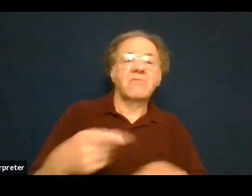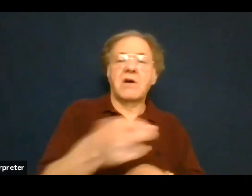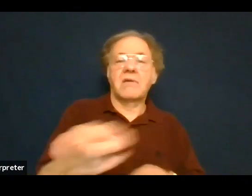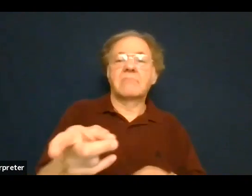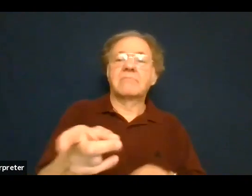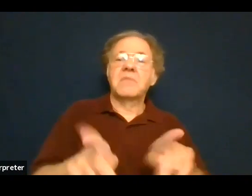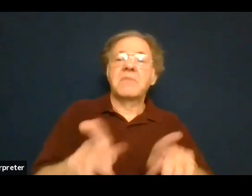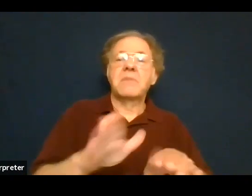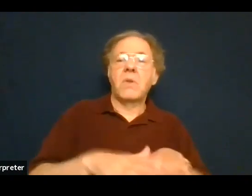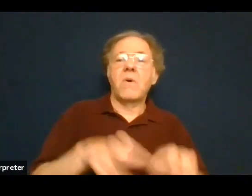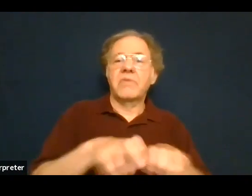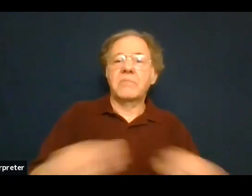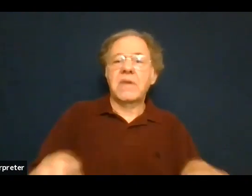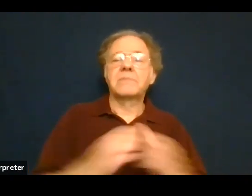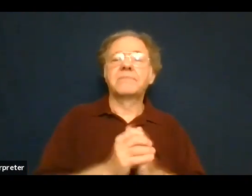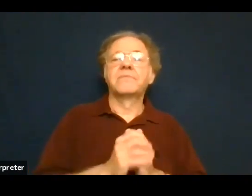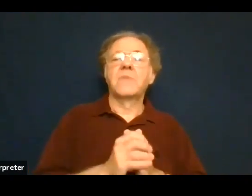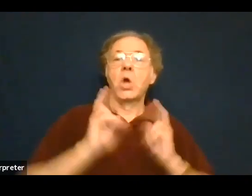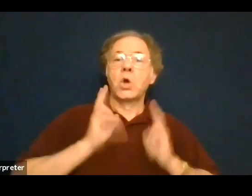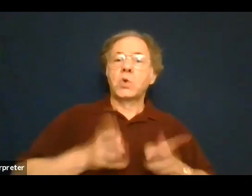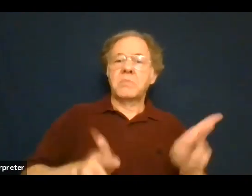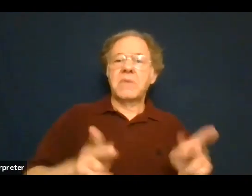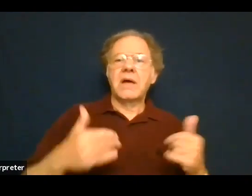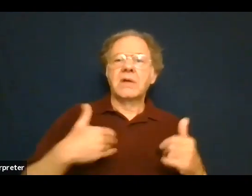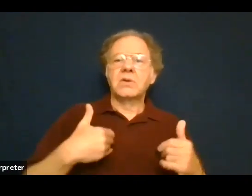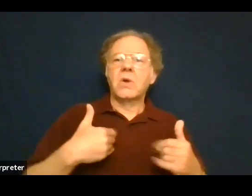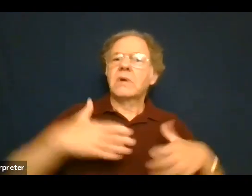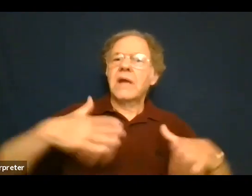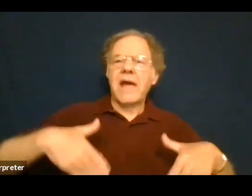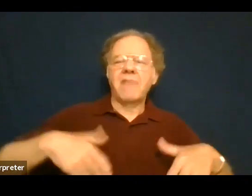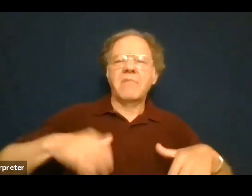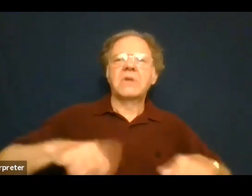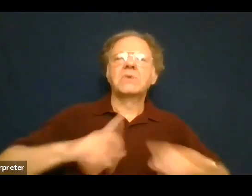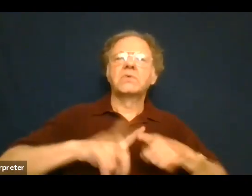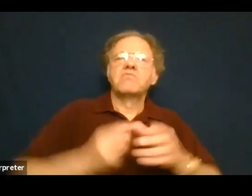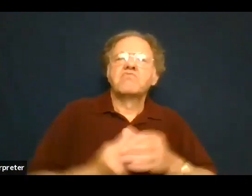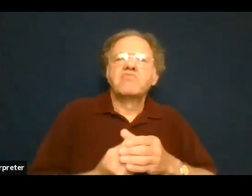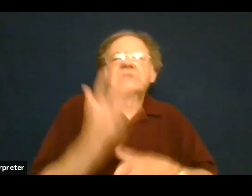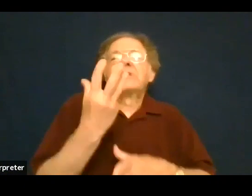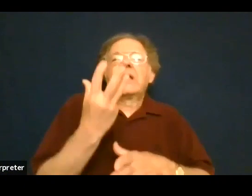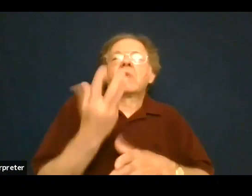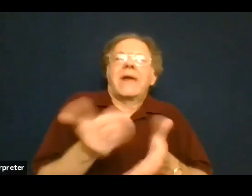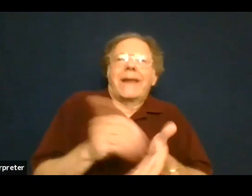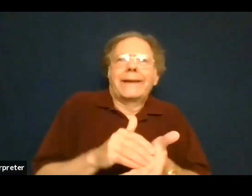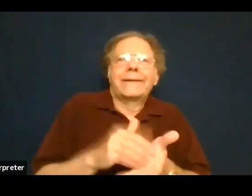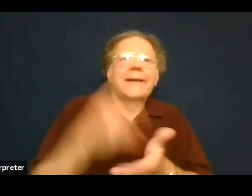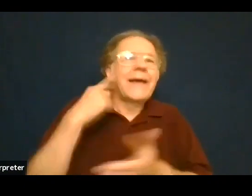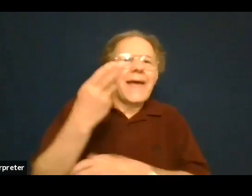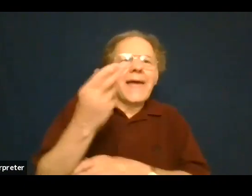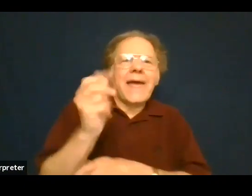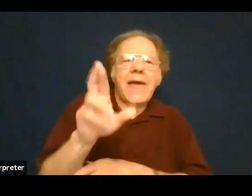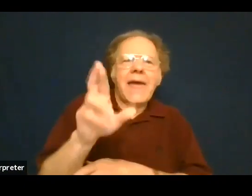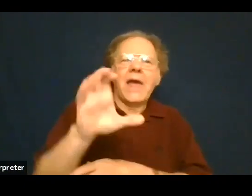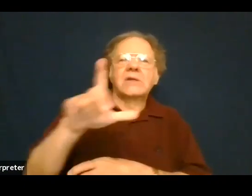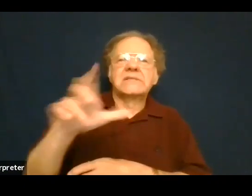So, humans currently don't have the ability to regenerate hair cells. And so many scientists have explored the possibility